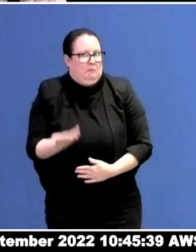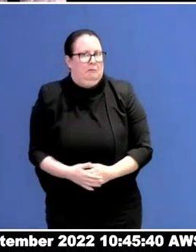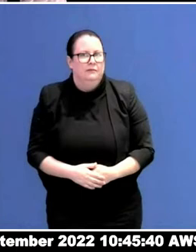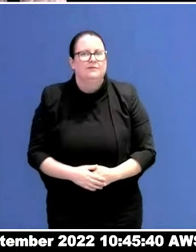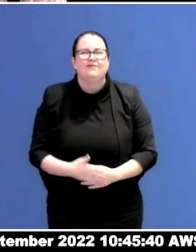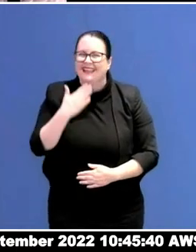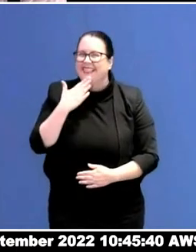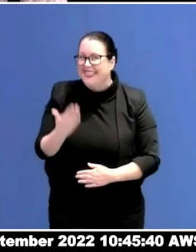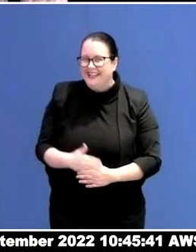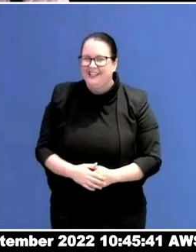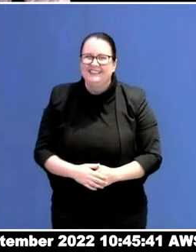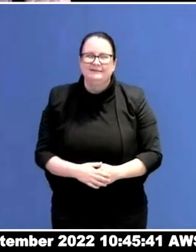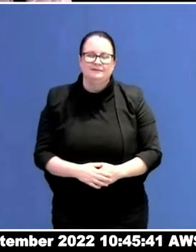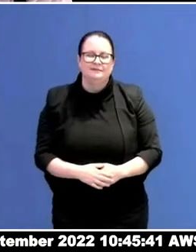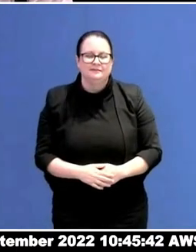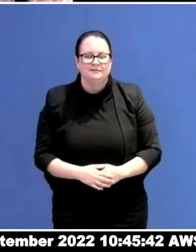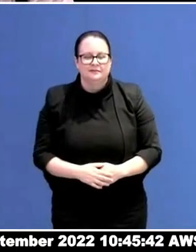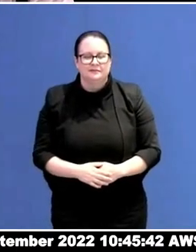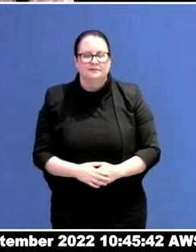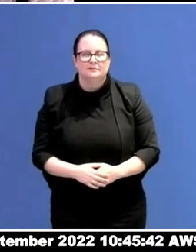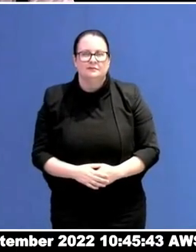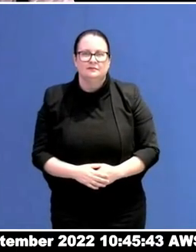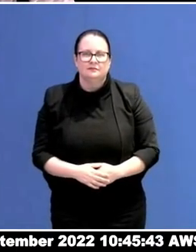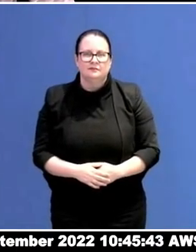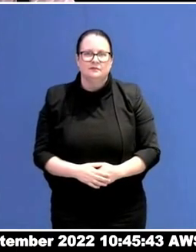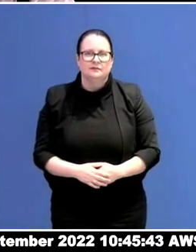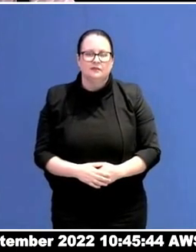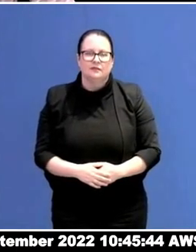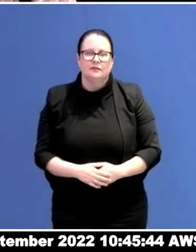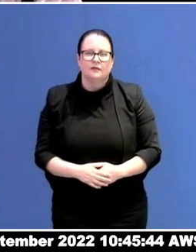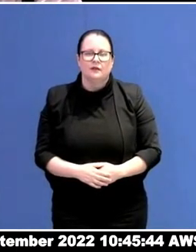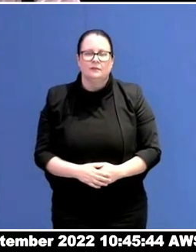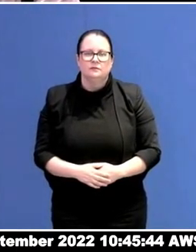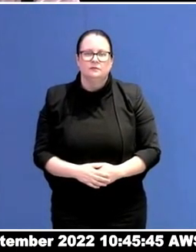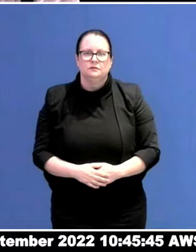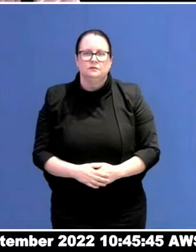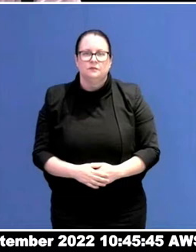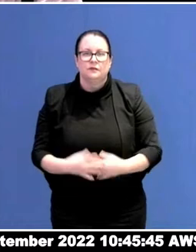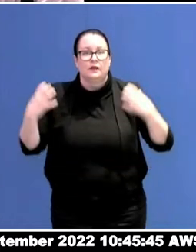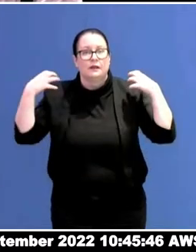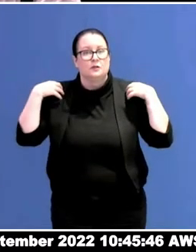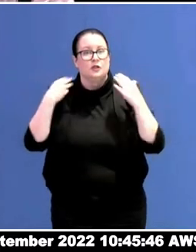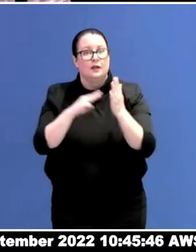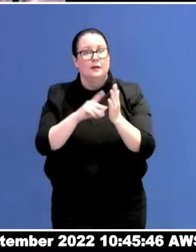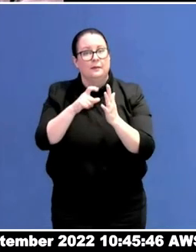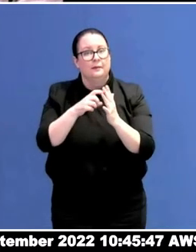Thank you very much. TERRY: Yes. COMMISSIONER MASON: Thank you. Commissioner McEwin? COMMISSIONER McEWIN: Thank you.